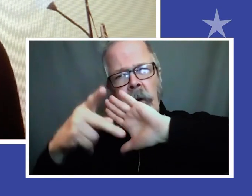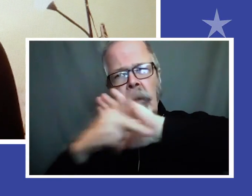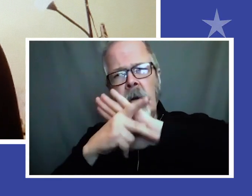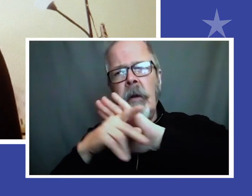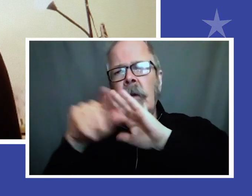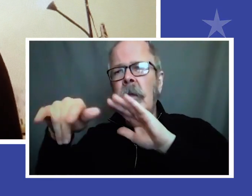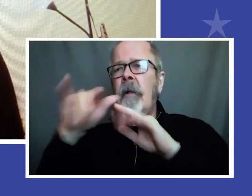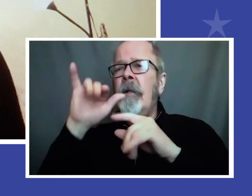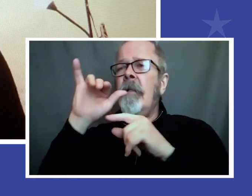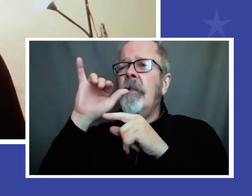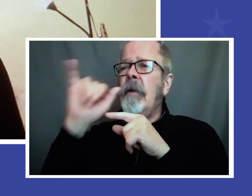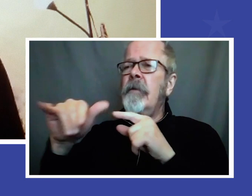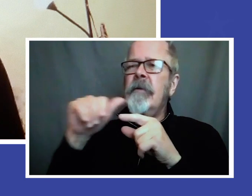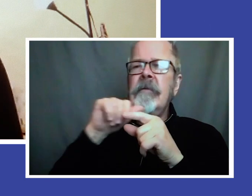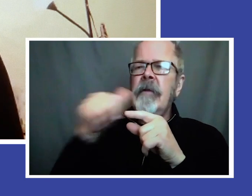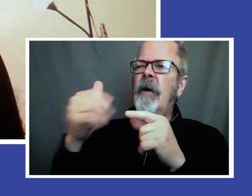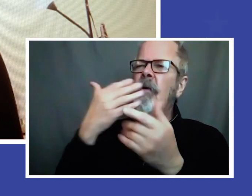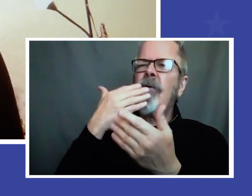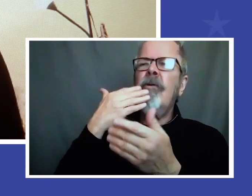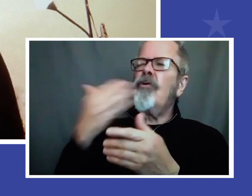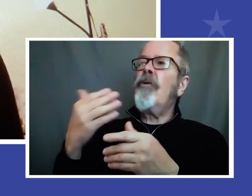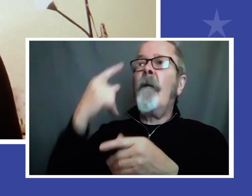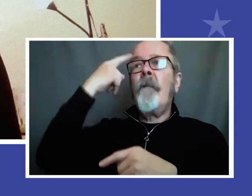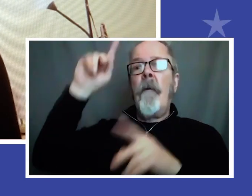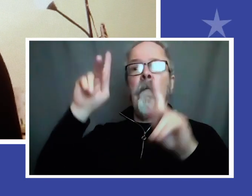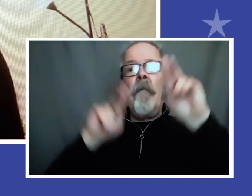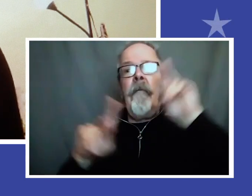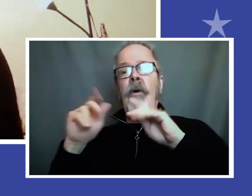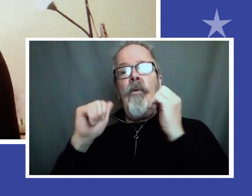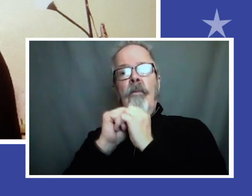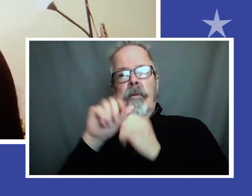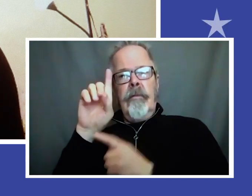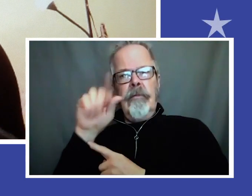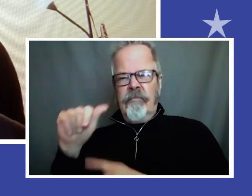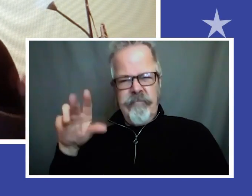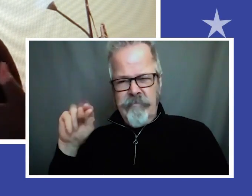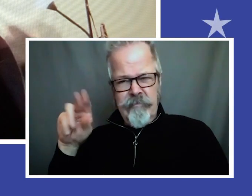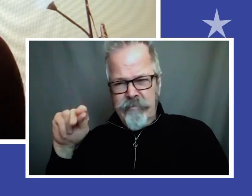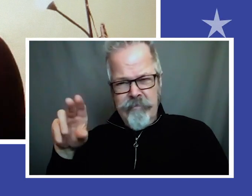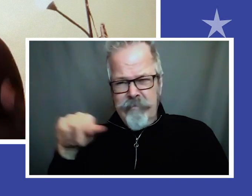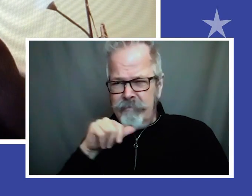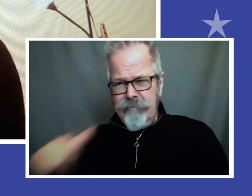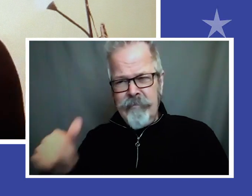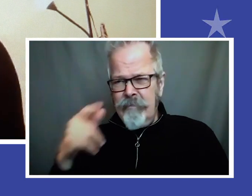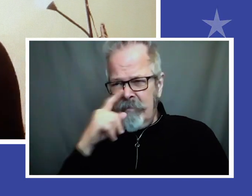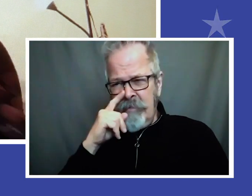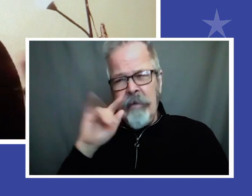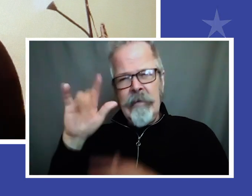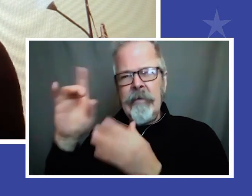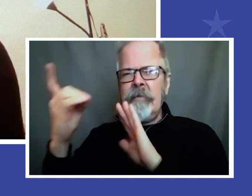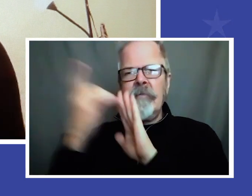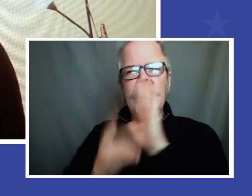There's a lot of discrimination, and we really need to advocate for better and improved laws